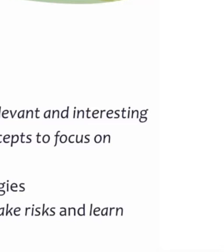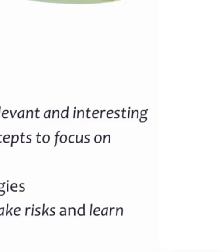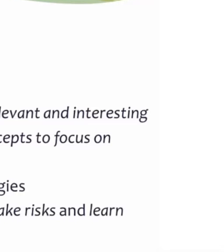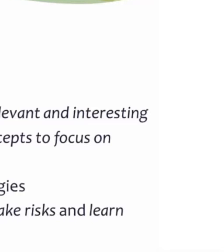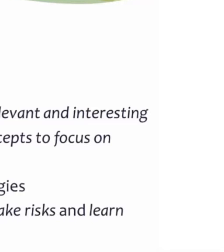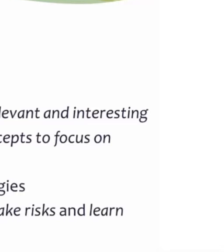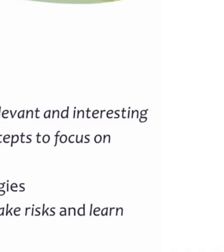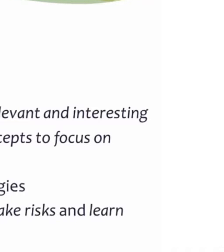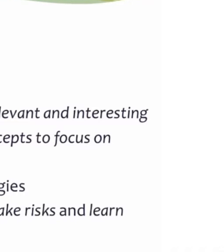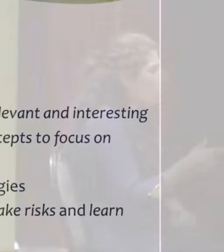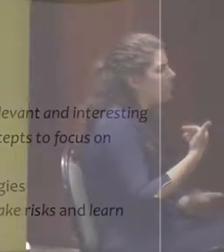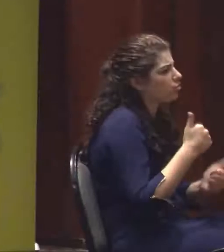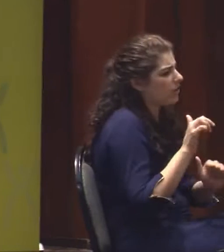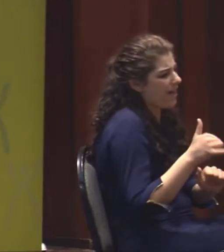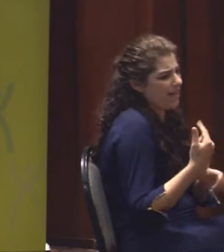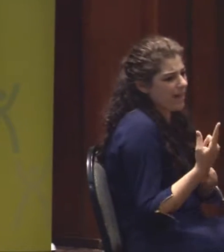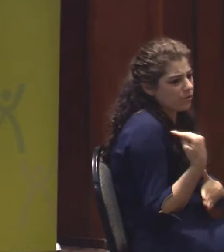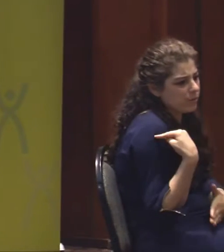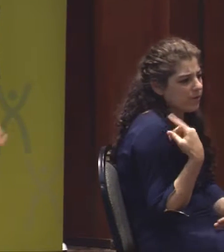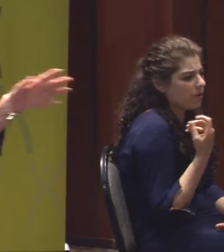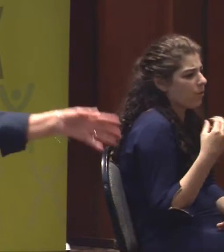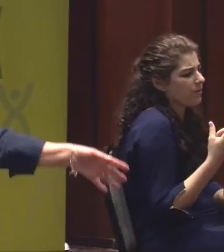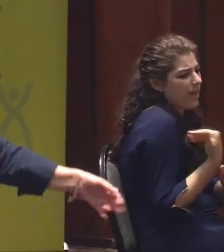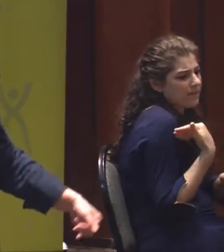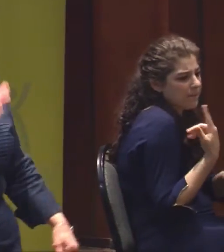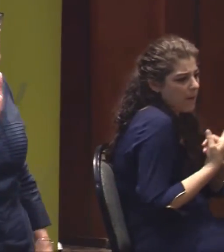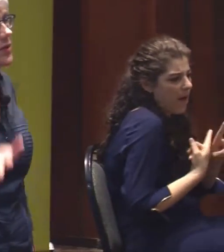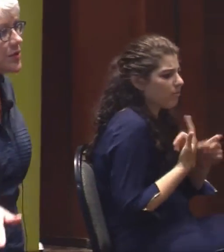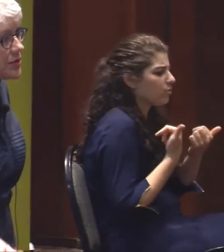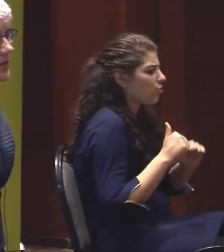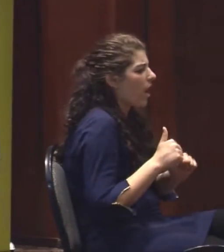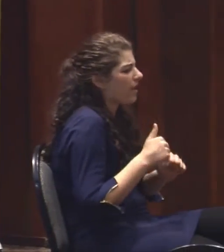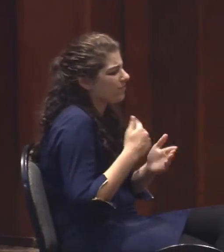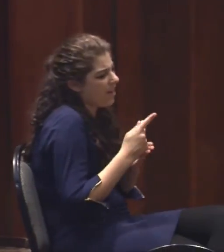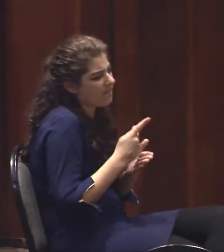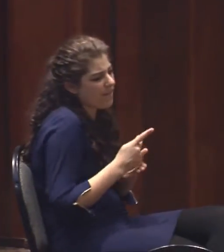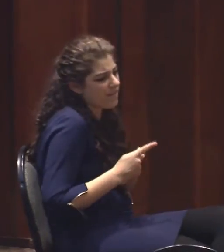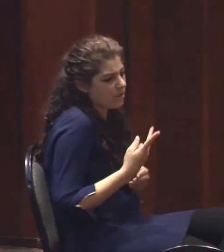Oh we tried that last week or last month or last year or two years ago.